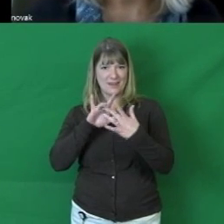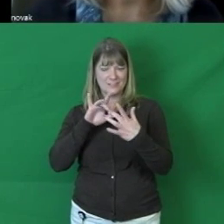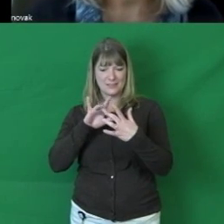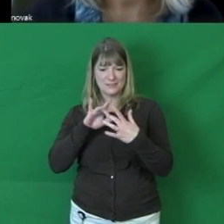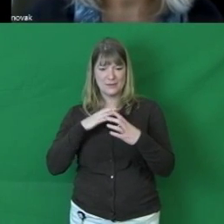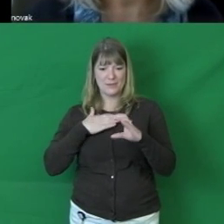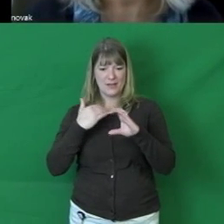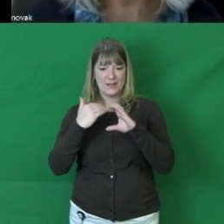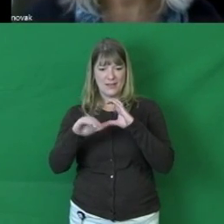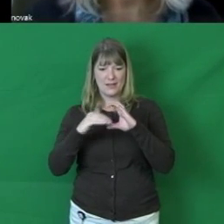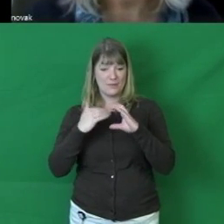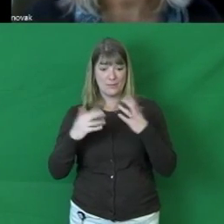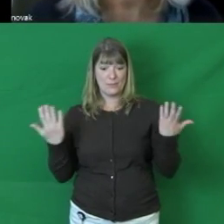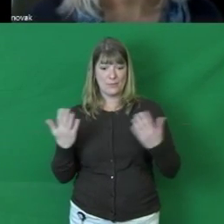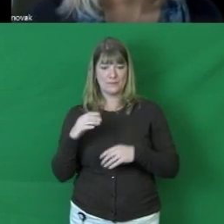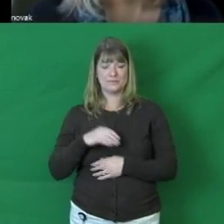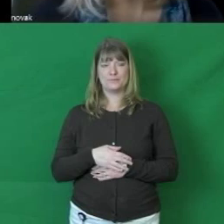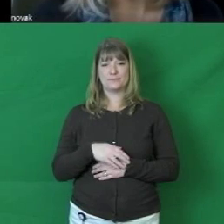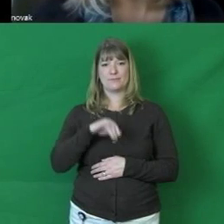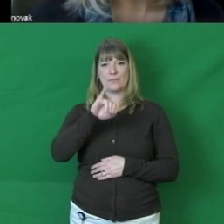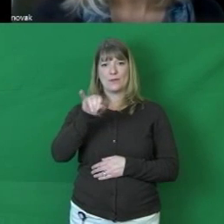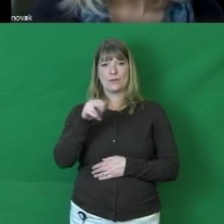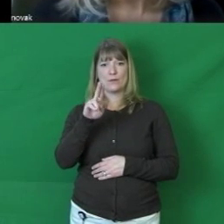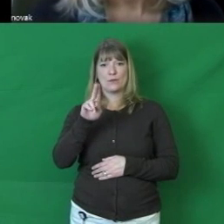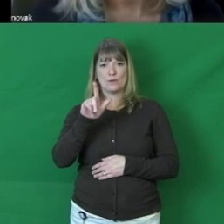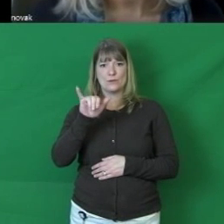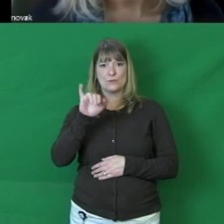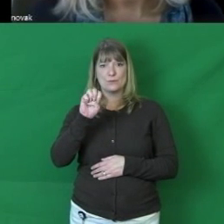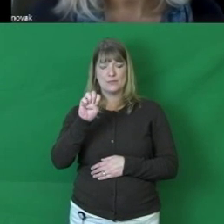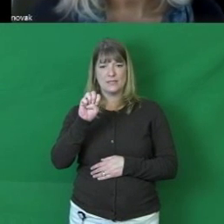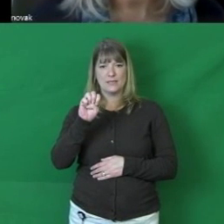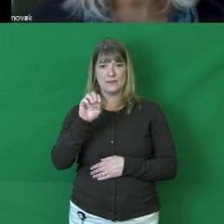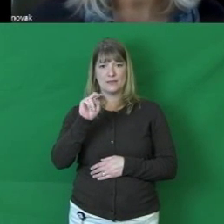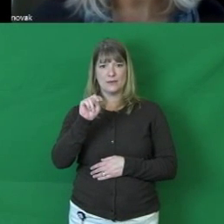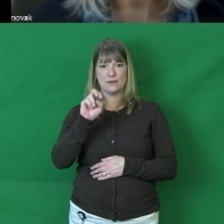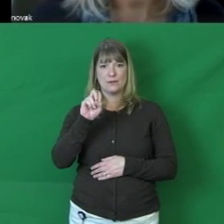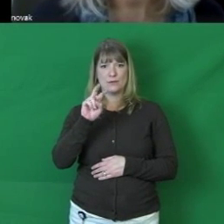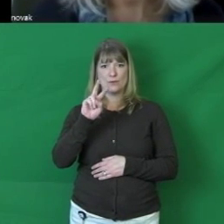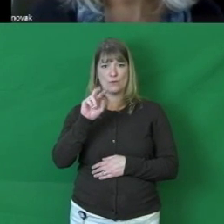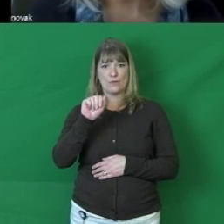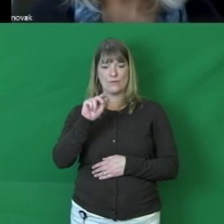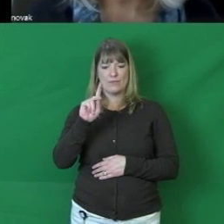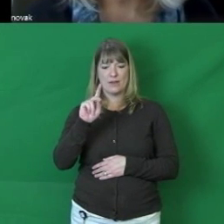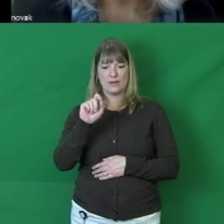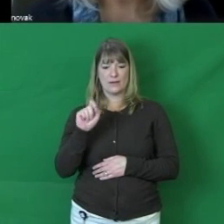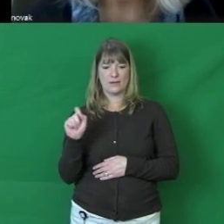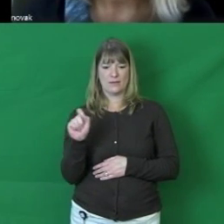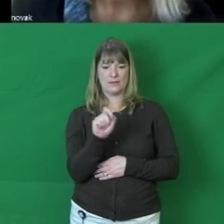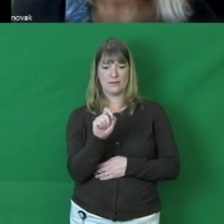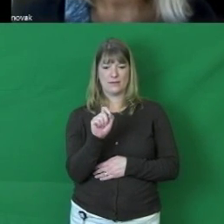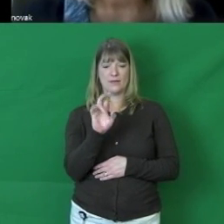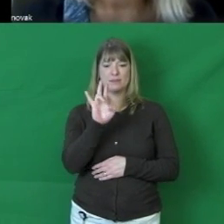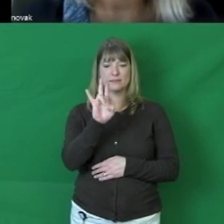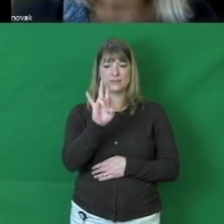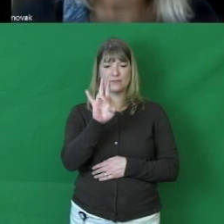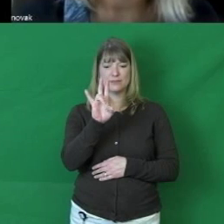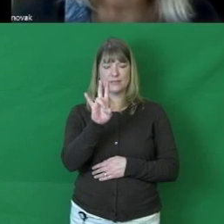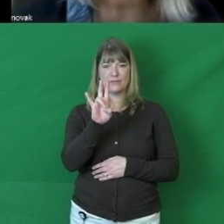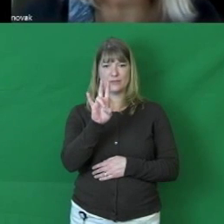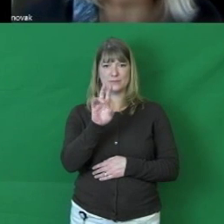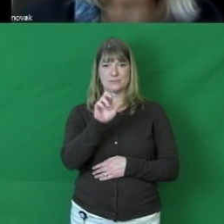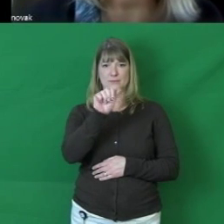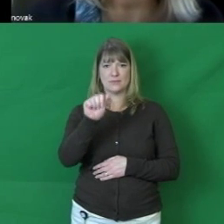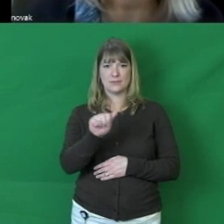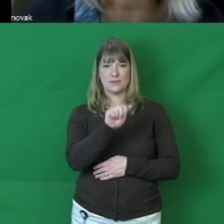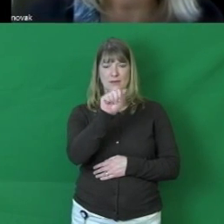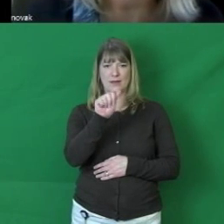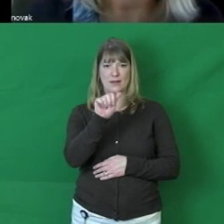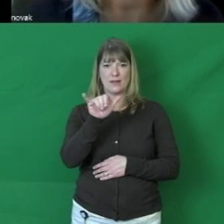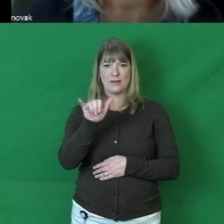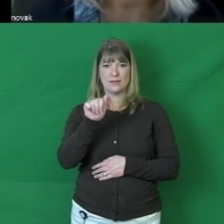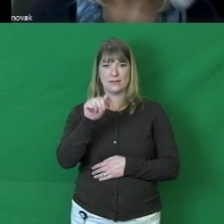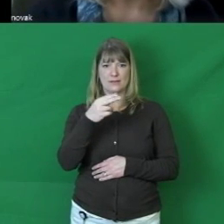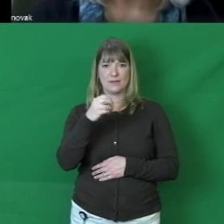at my email, which is julienovak_77@yahoo.com.